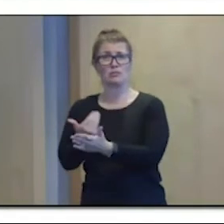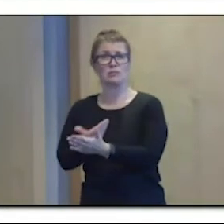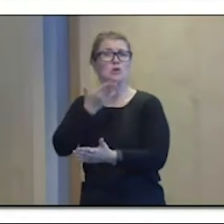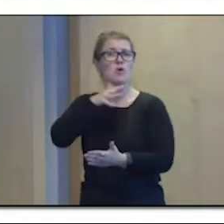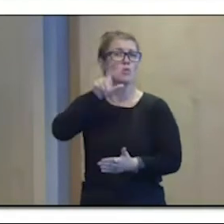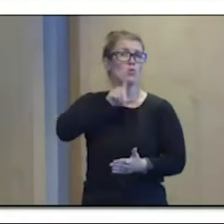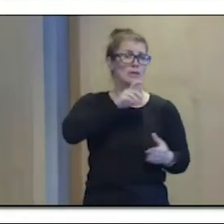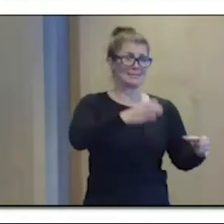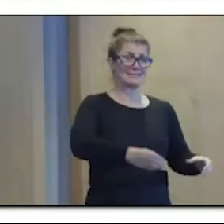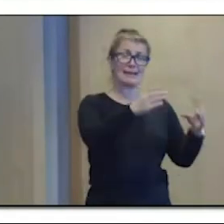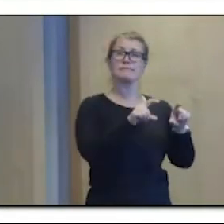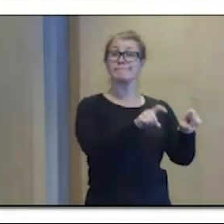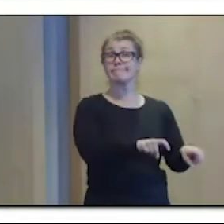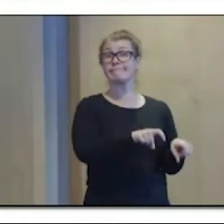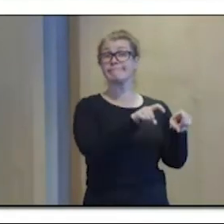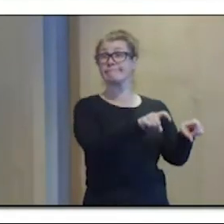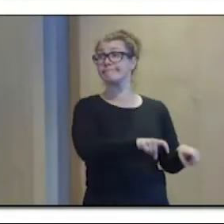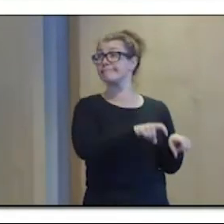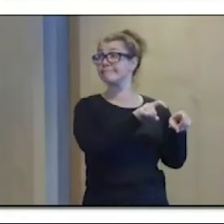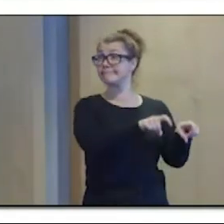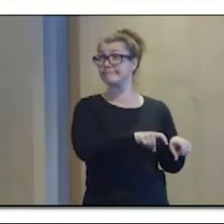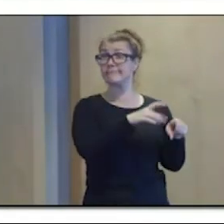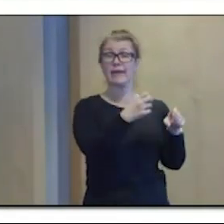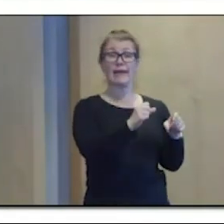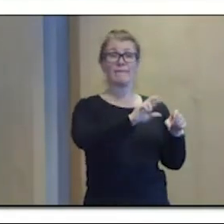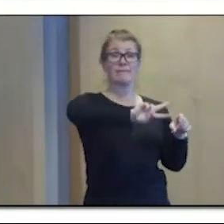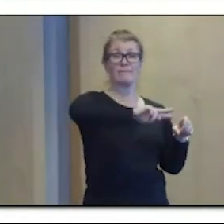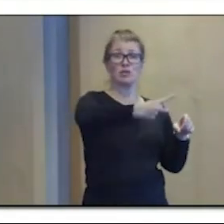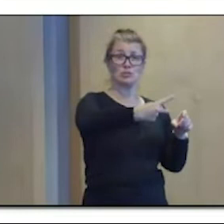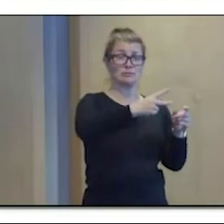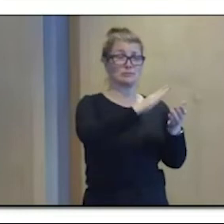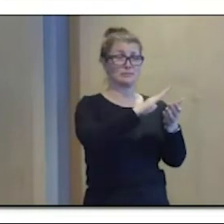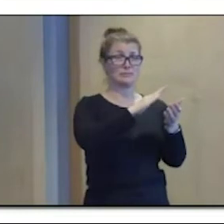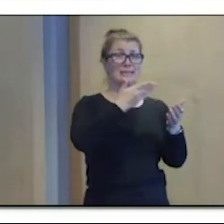that can just sit there. It has an inversion heater in it someone just presses a button and it